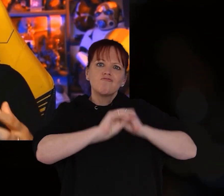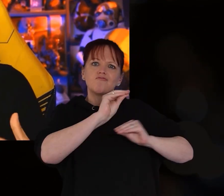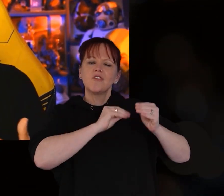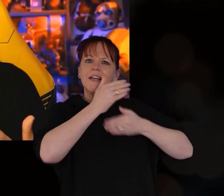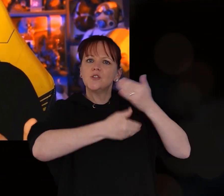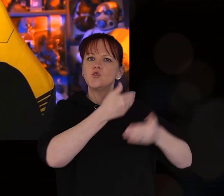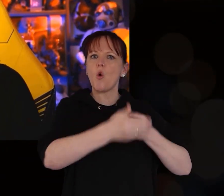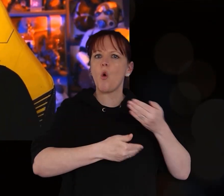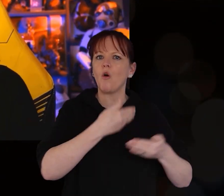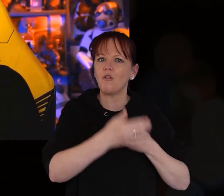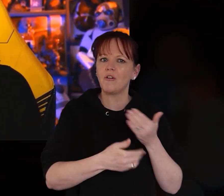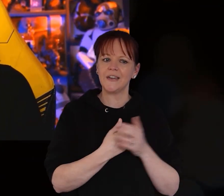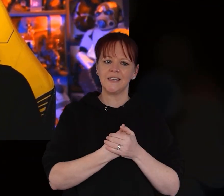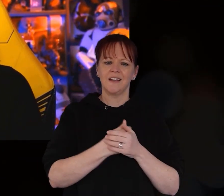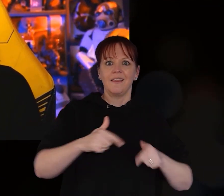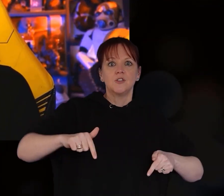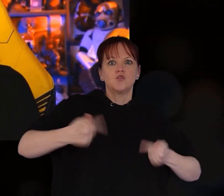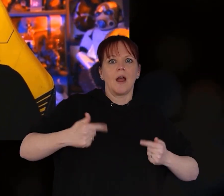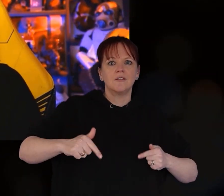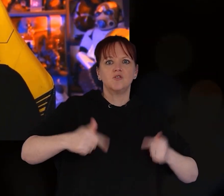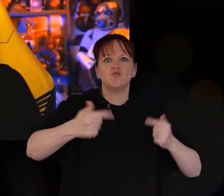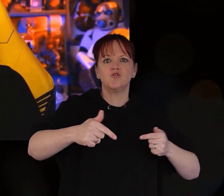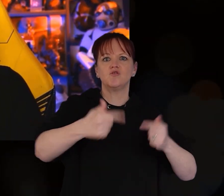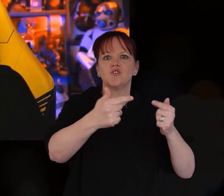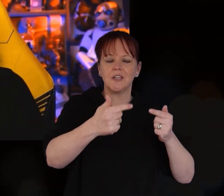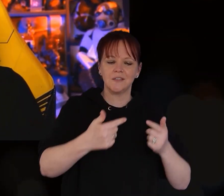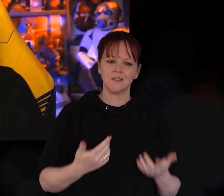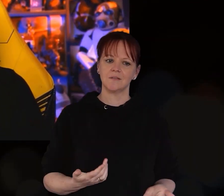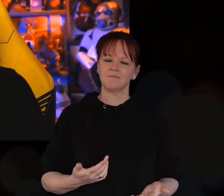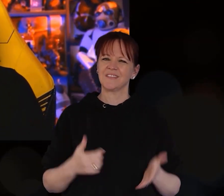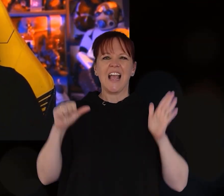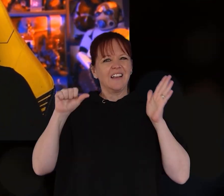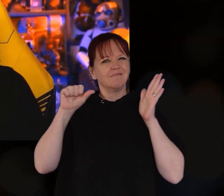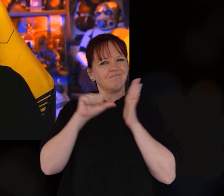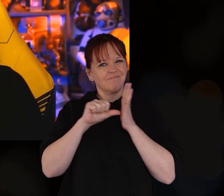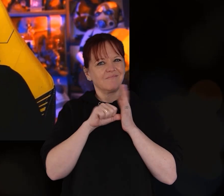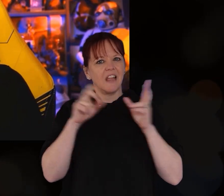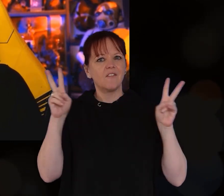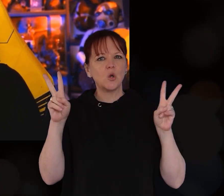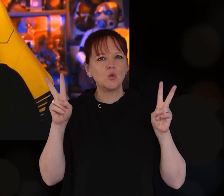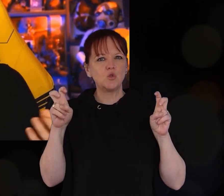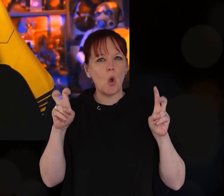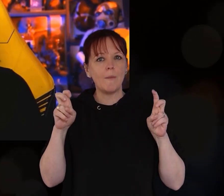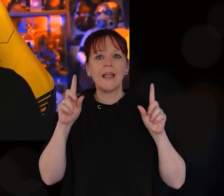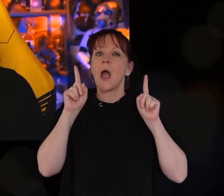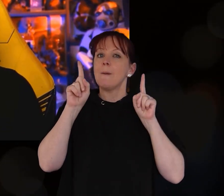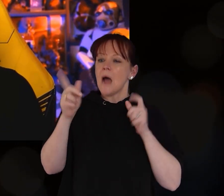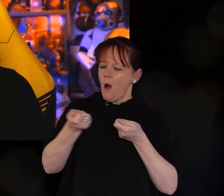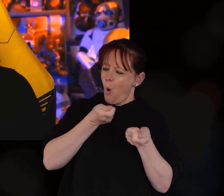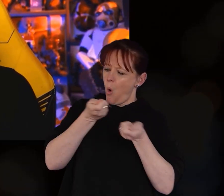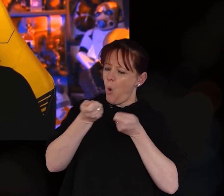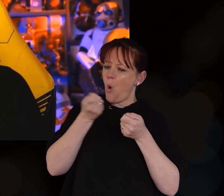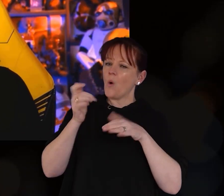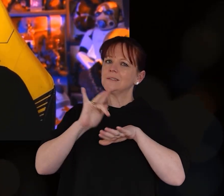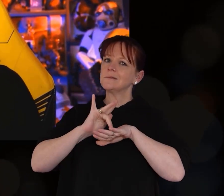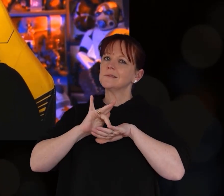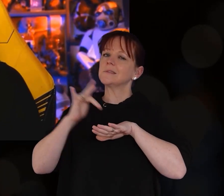and how many challenges can come with that. It was a very difficult topic that was handled with extraordinary skill and sensitivity,